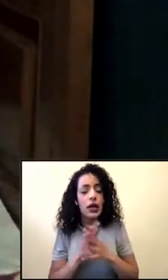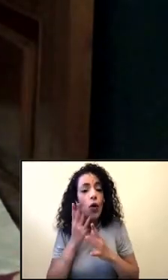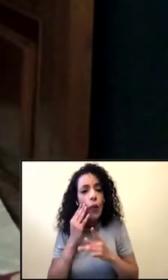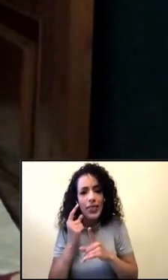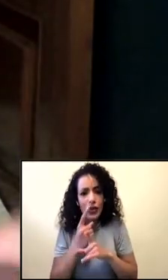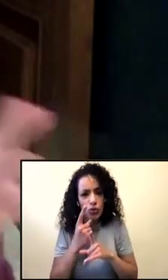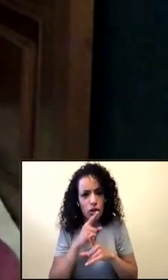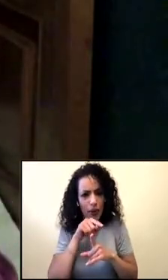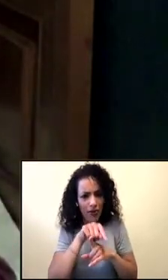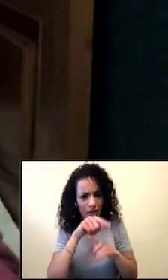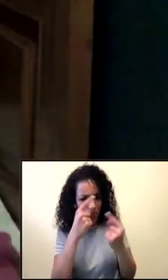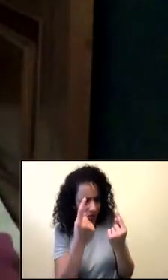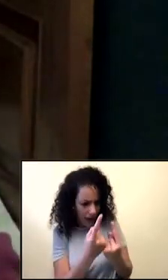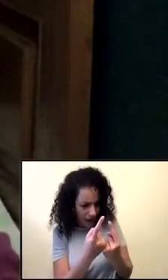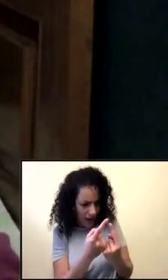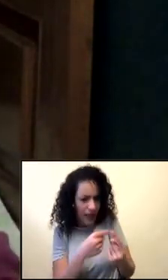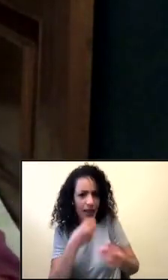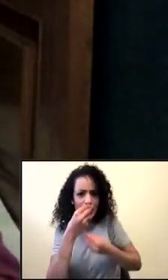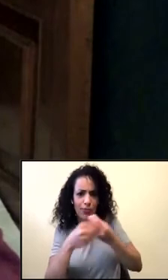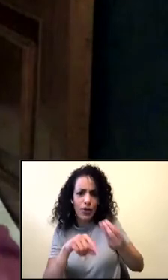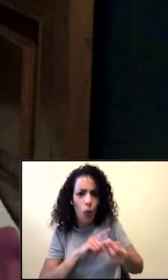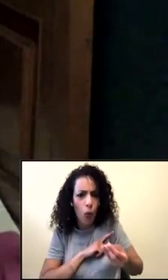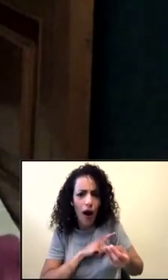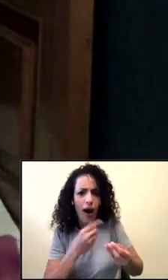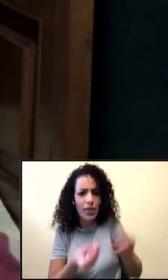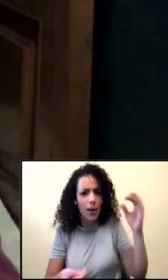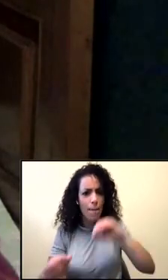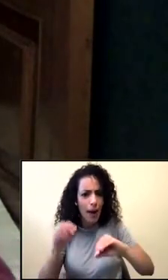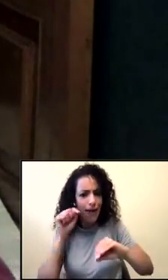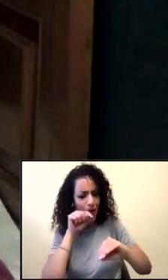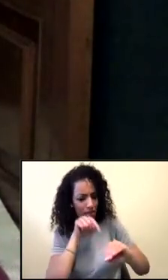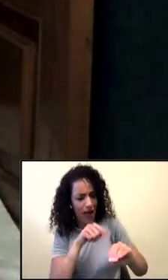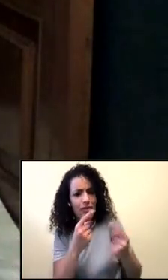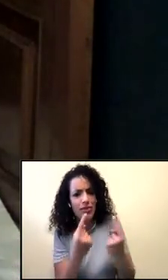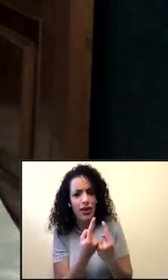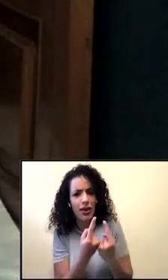away, and they talked about why they carried the thing, and how the thing mattered to them, and